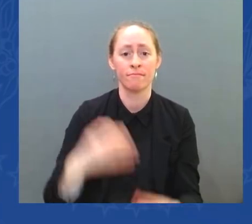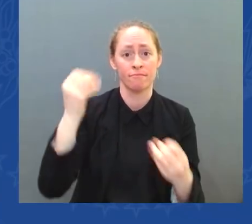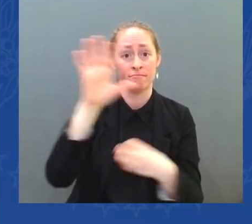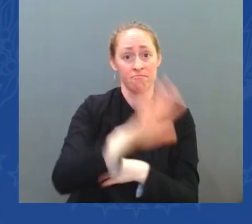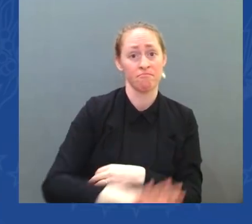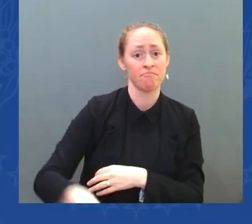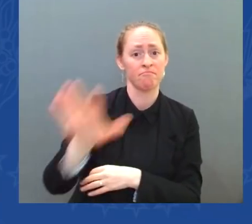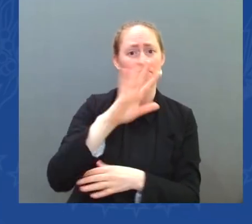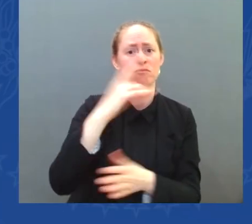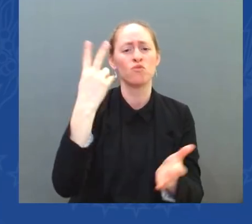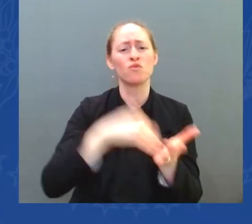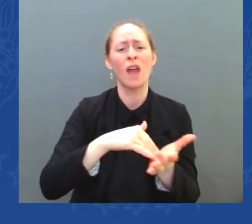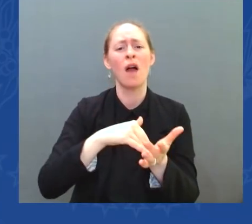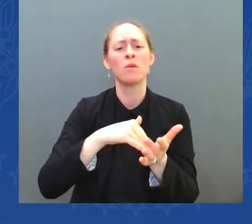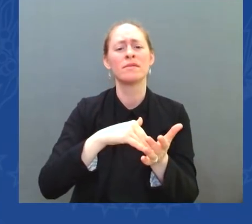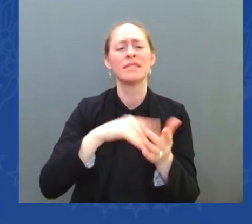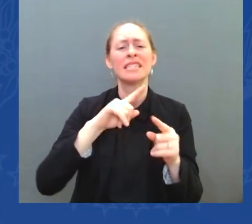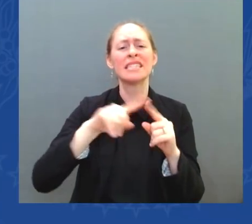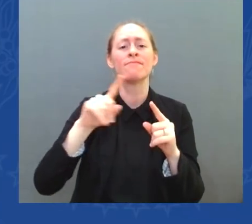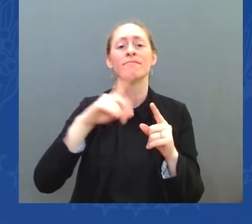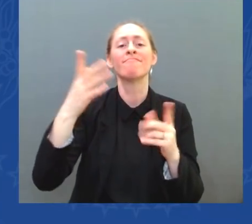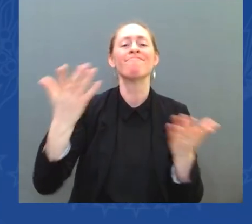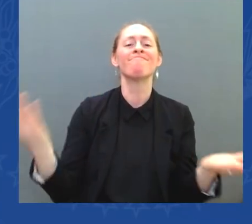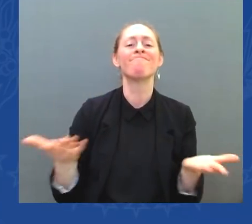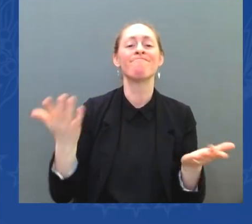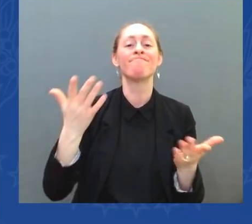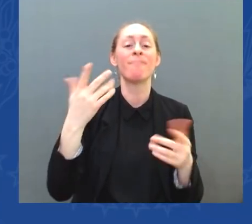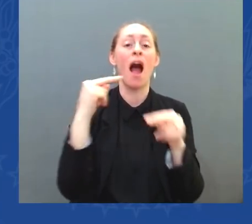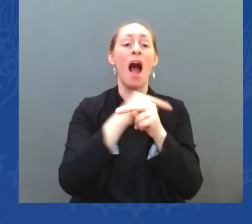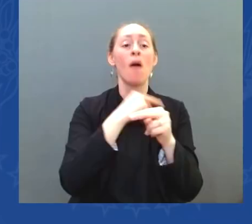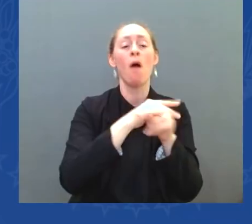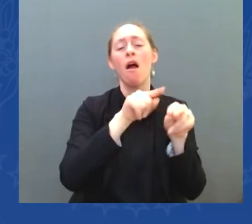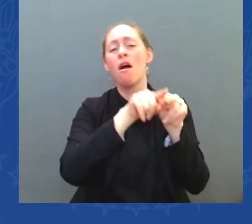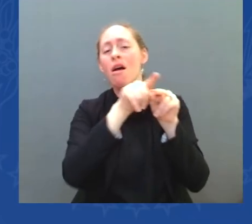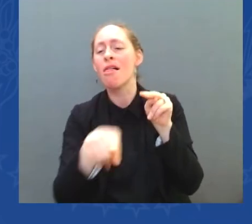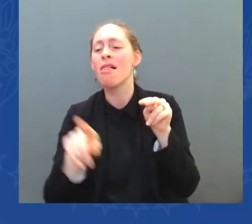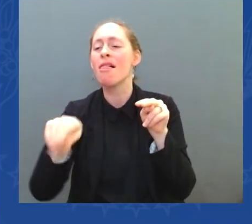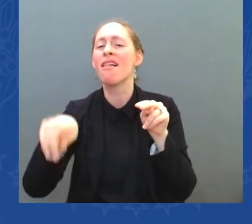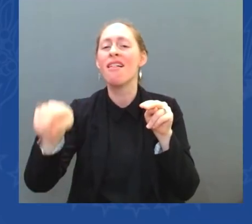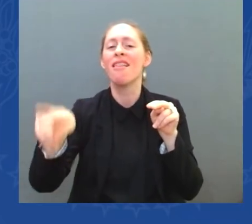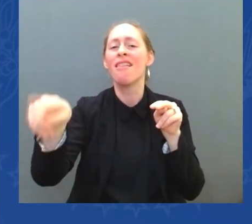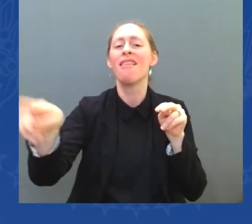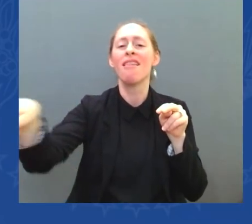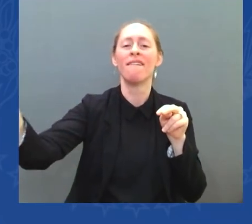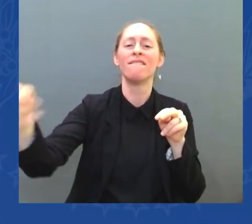And back in January, I was supposed to speak in Pittsburgh, which I did, at a steel mill.